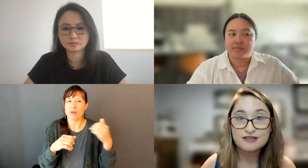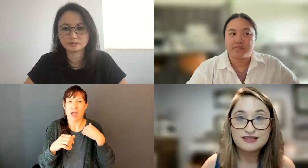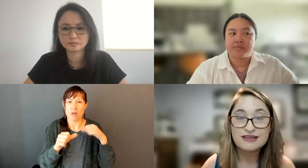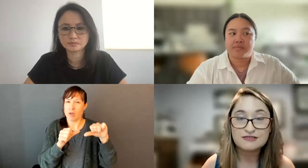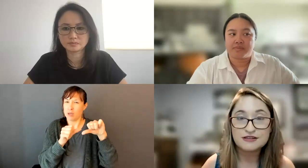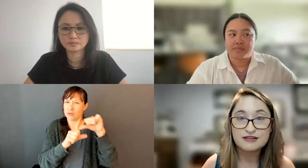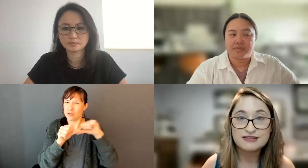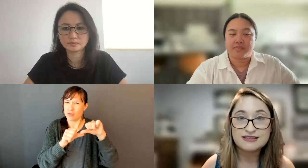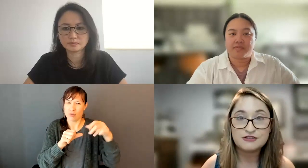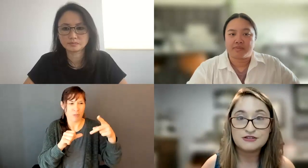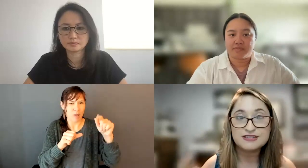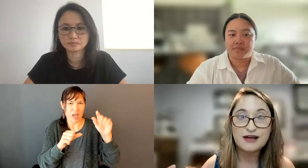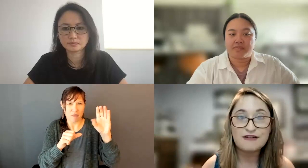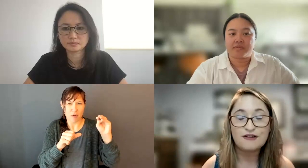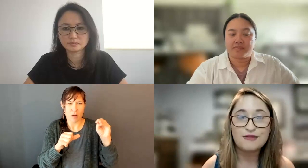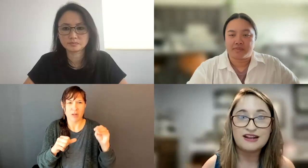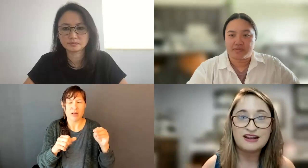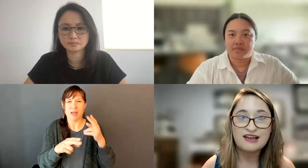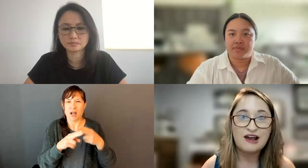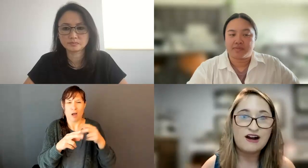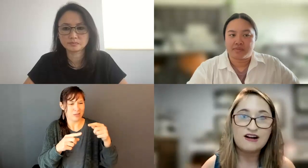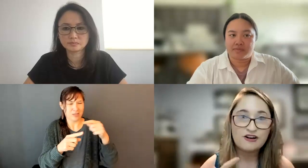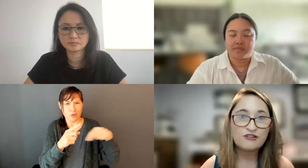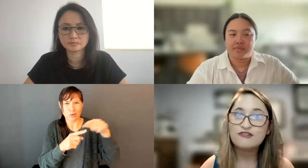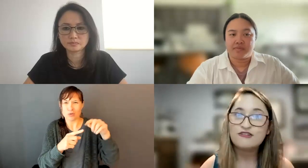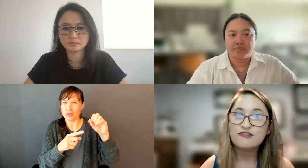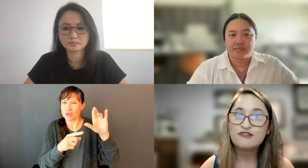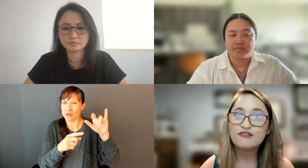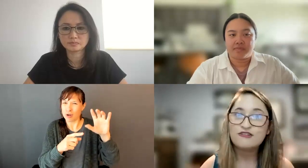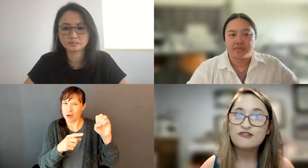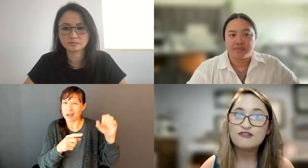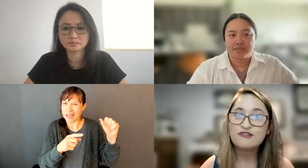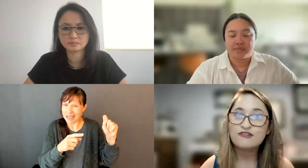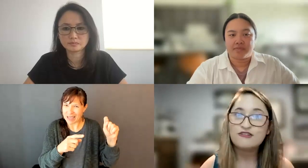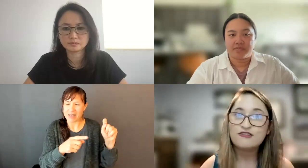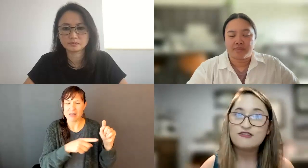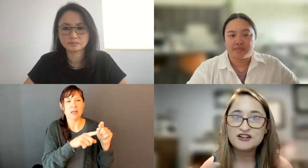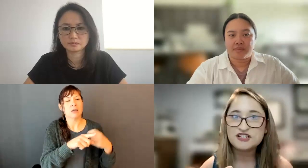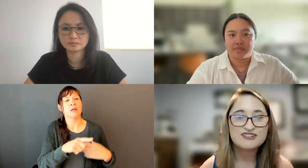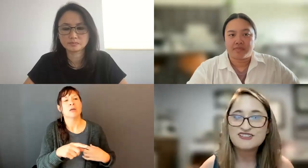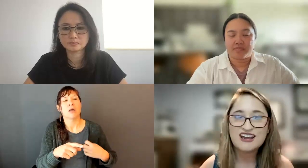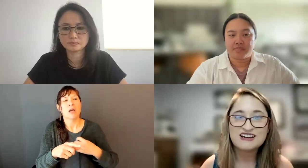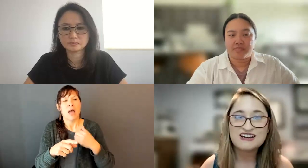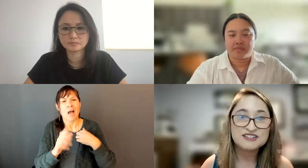So it's also a Synergies platform and our articles and chat functions are there